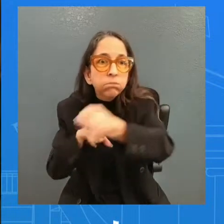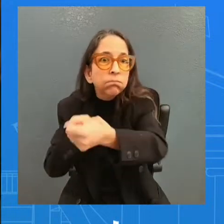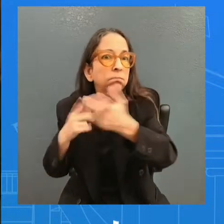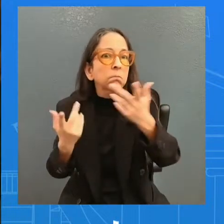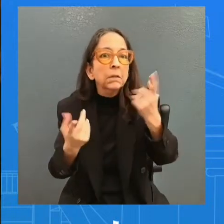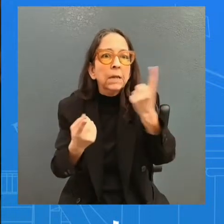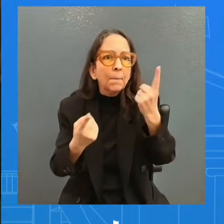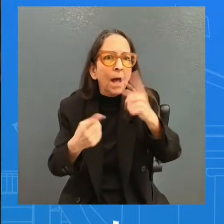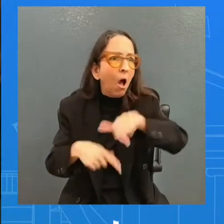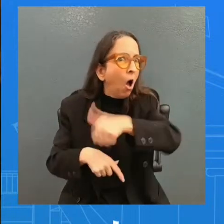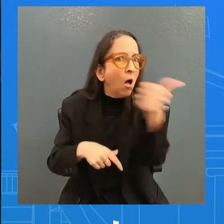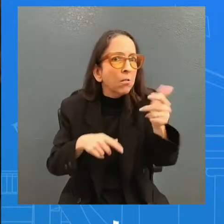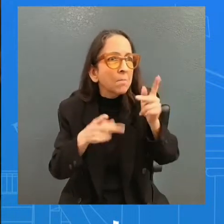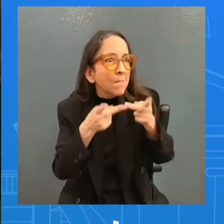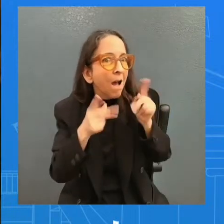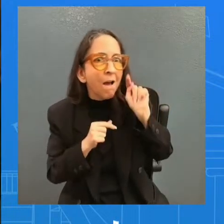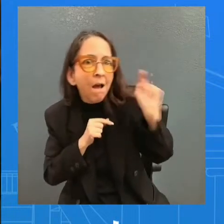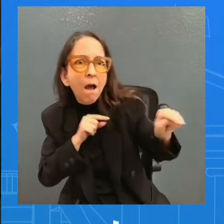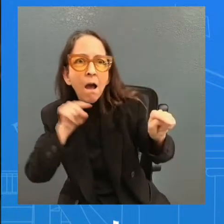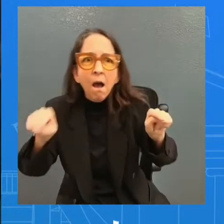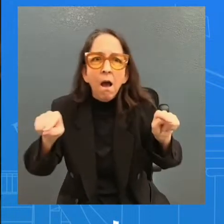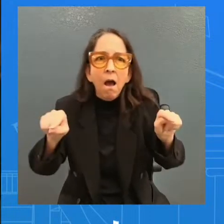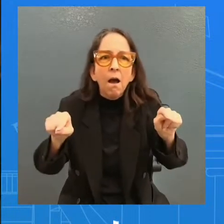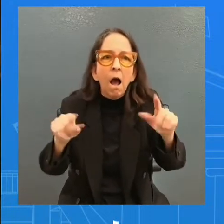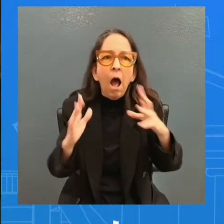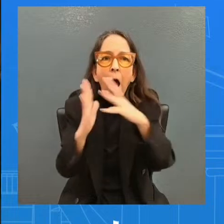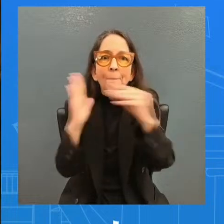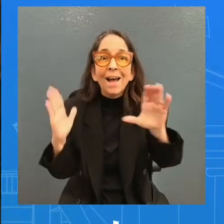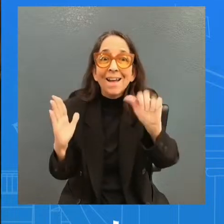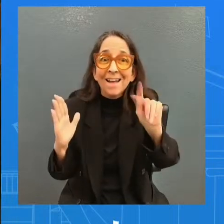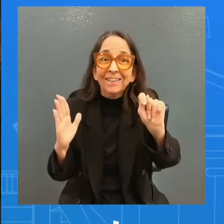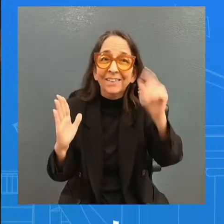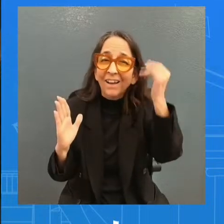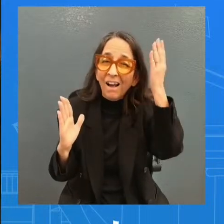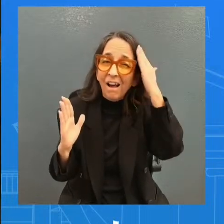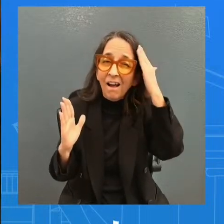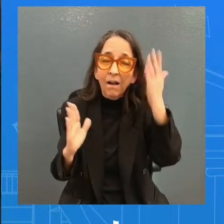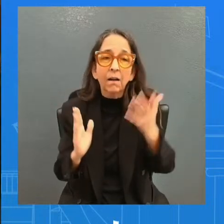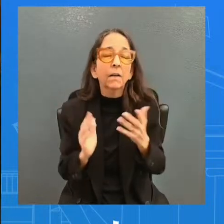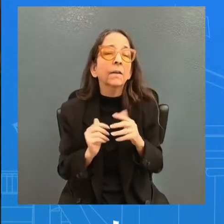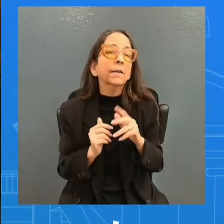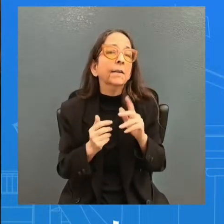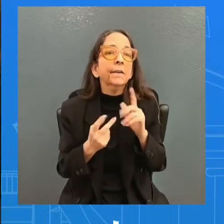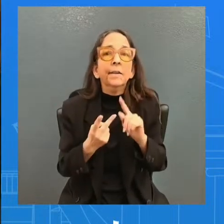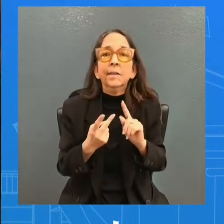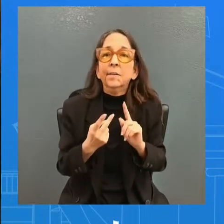beyond just radicalization, you know, is there a wider concern about the mental health implications